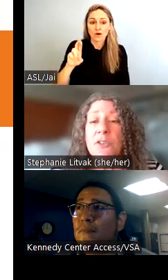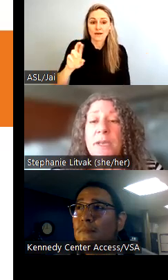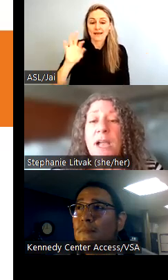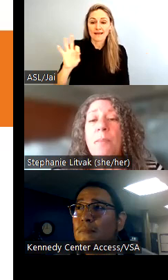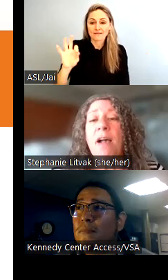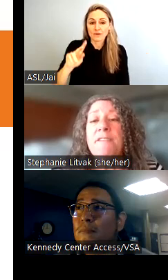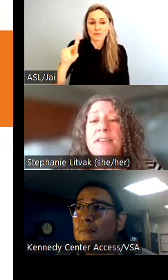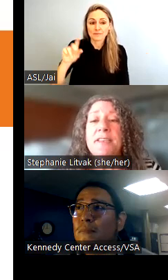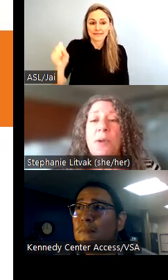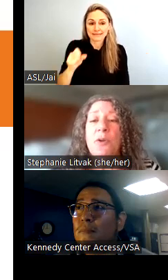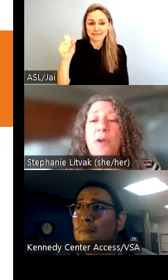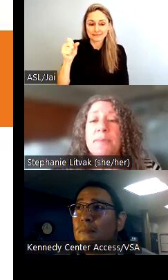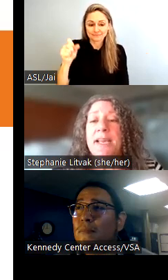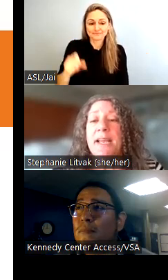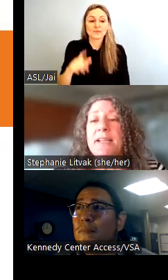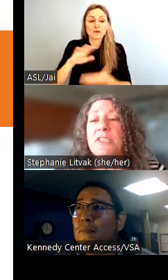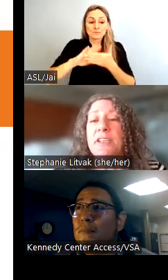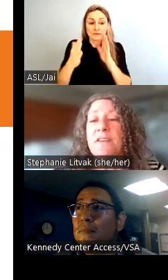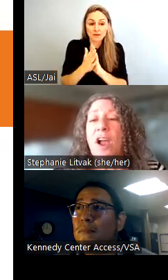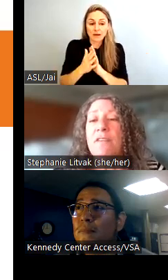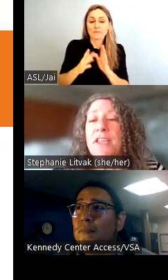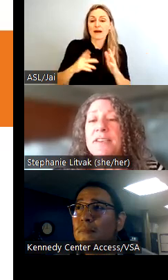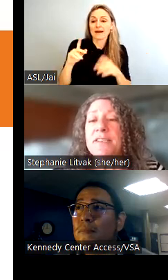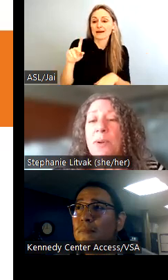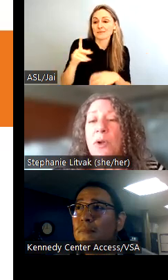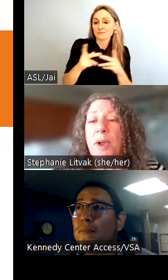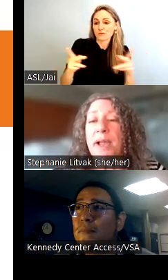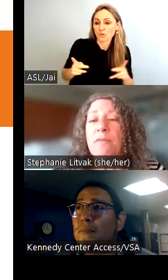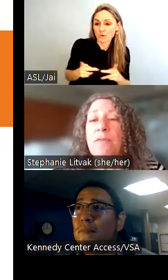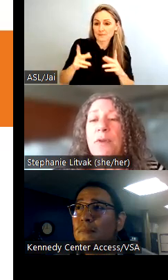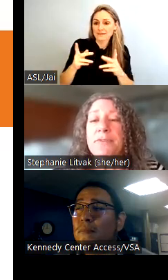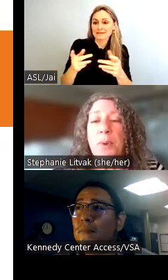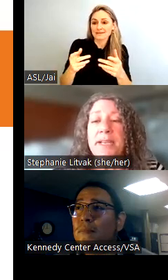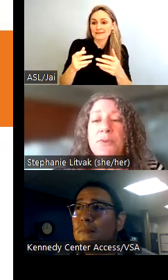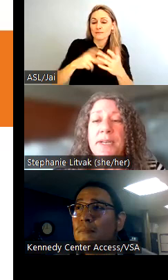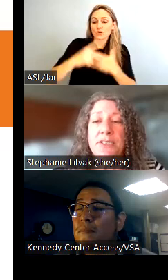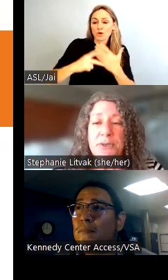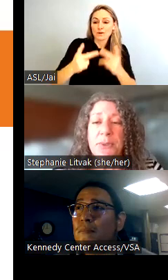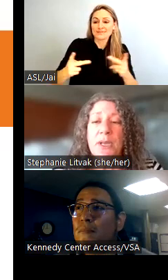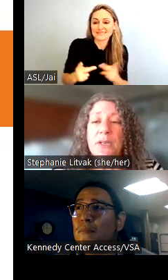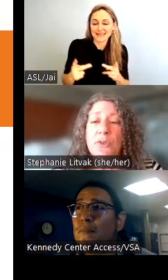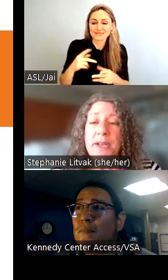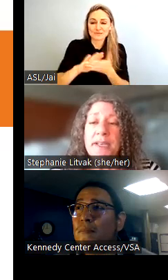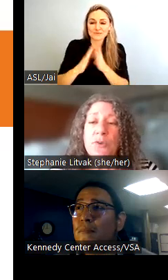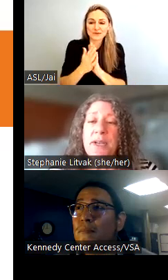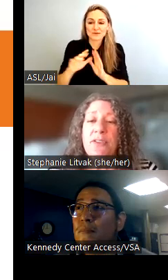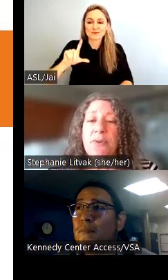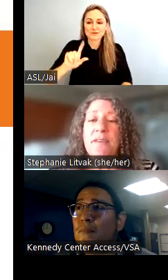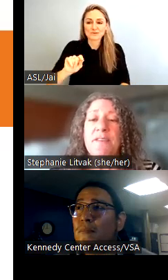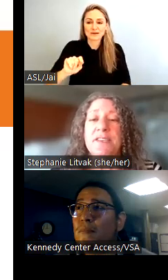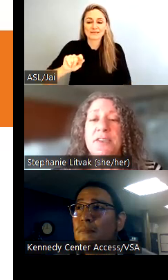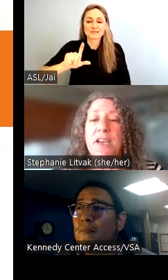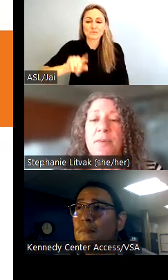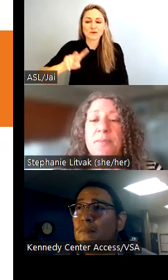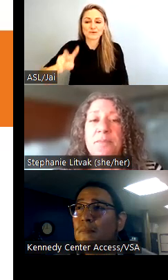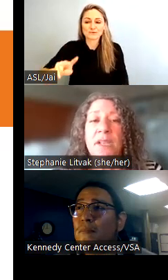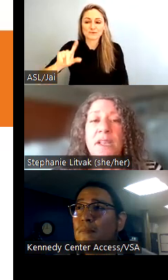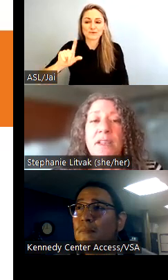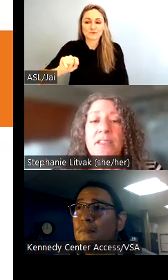To become a VSA program site and deliver a VSA program for the 2022-2023 fiscal year.